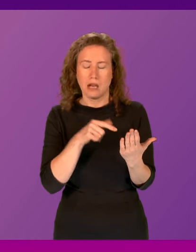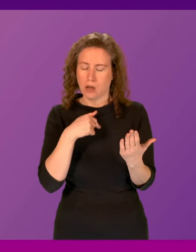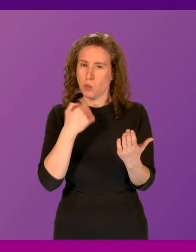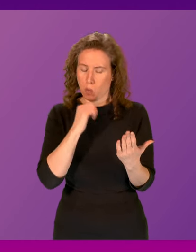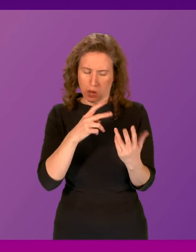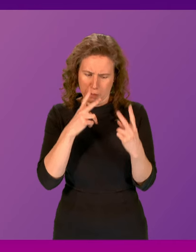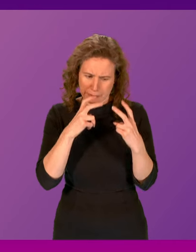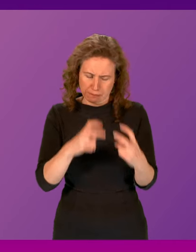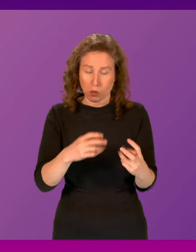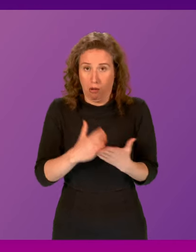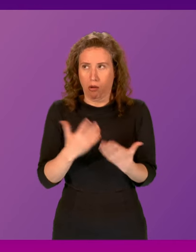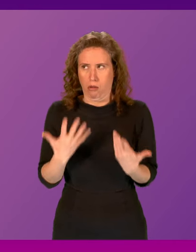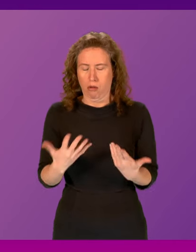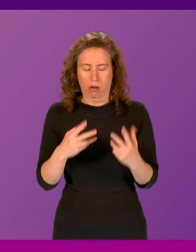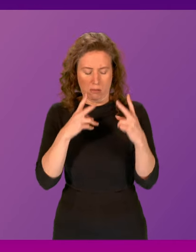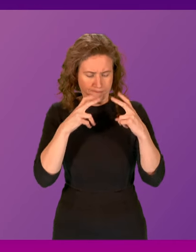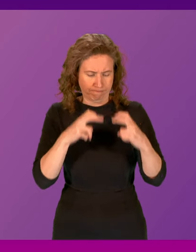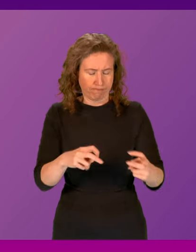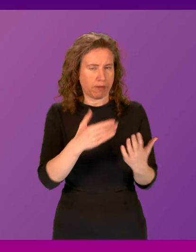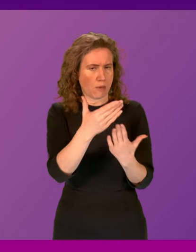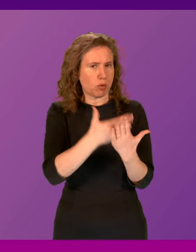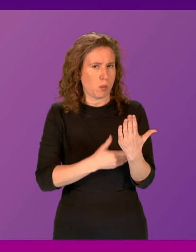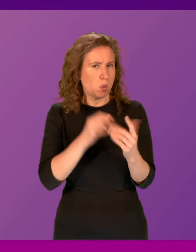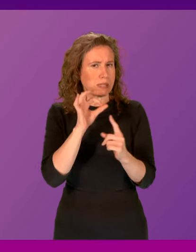and Child Health’s report extremely seriously. We are examining that report in detail.